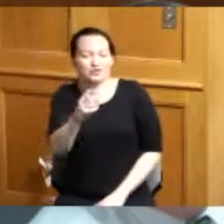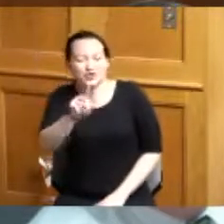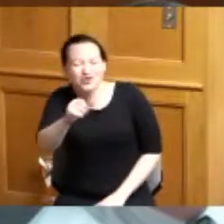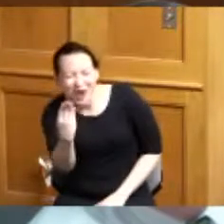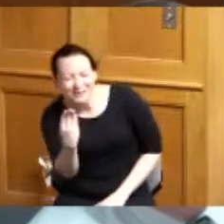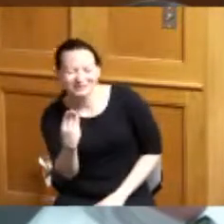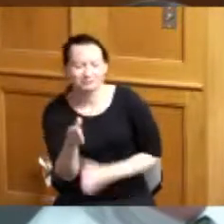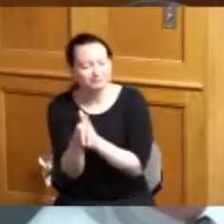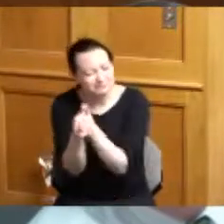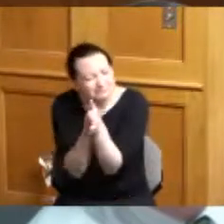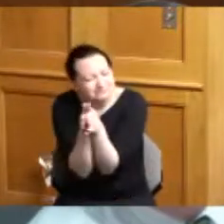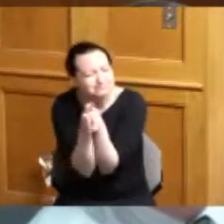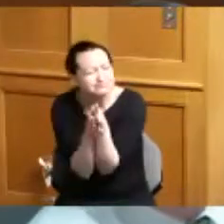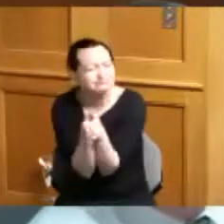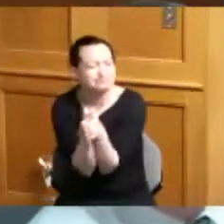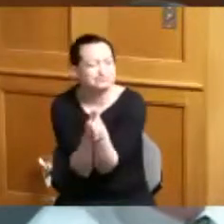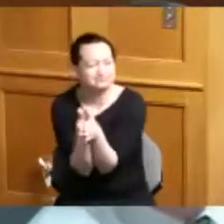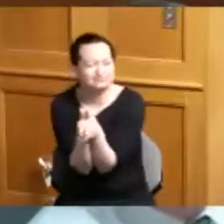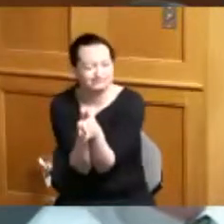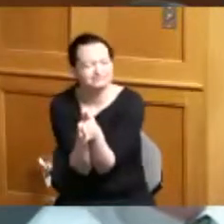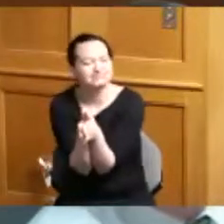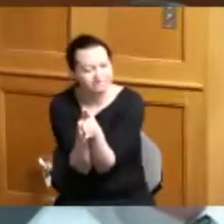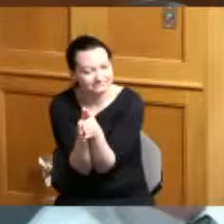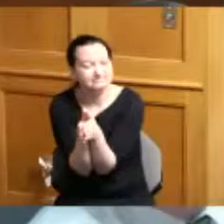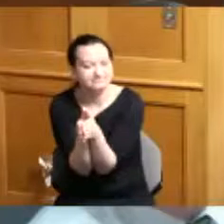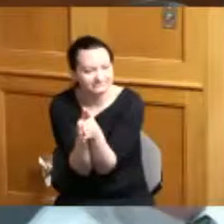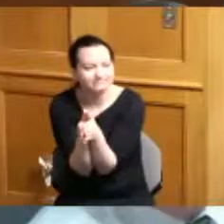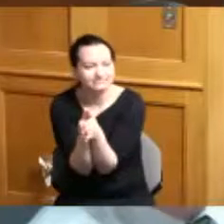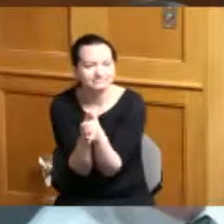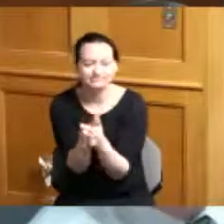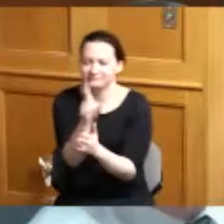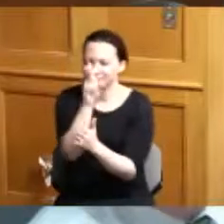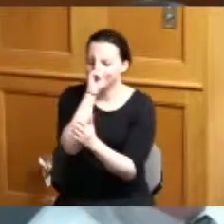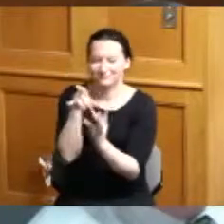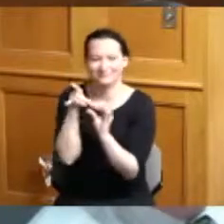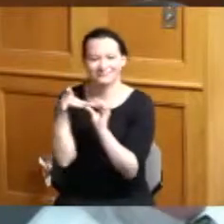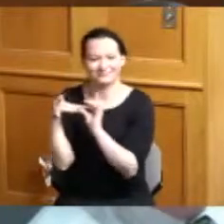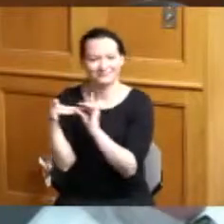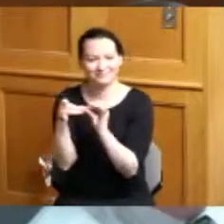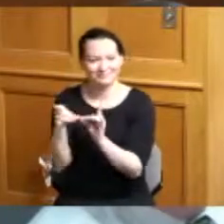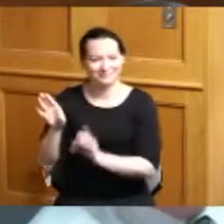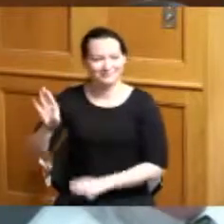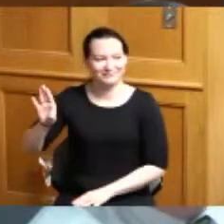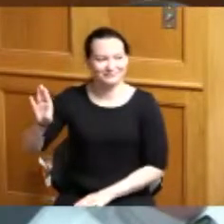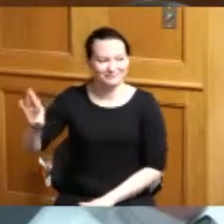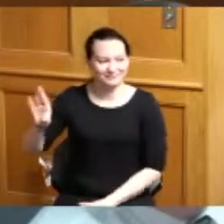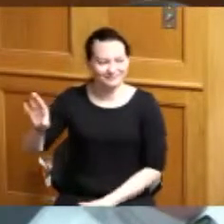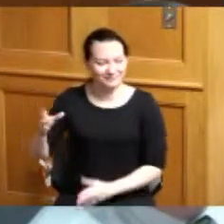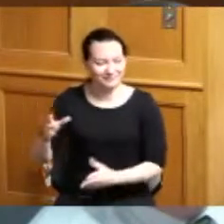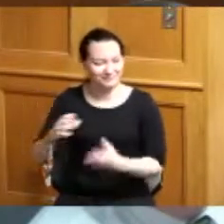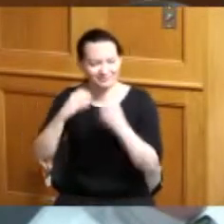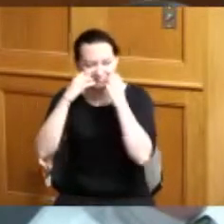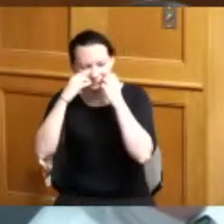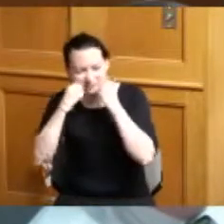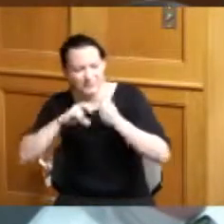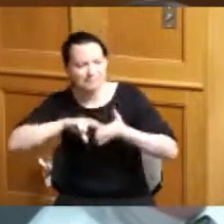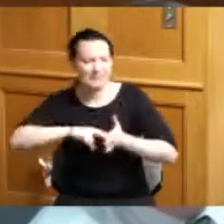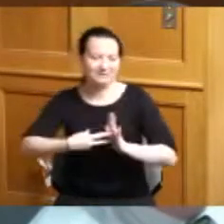passion and that you know I think that says a lot about how much it meant to him so I really